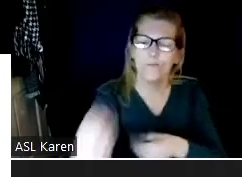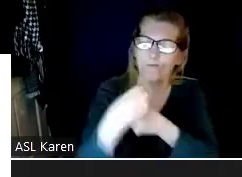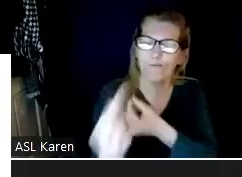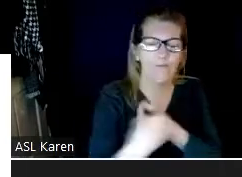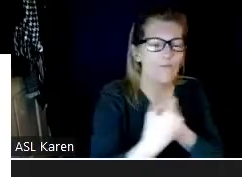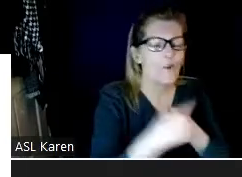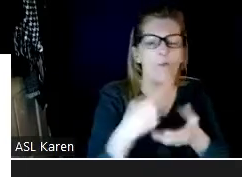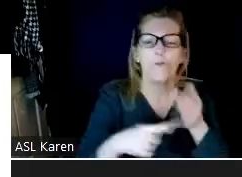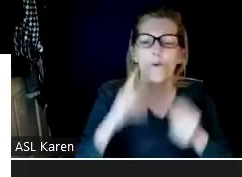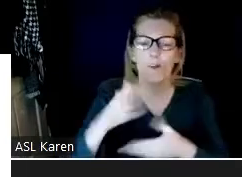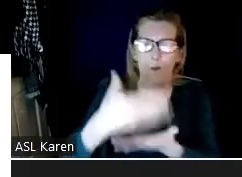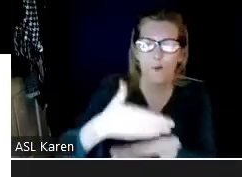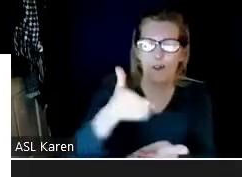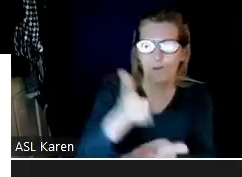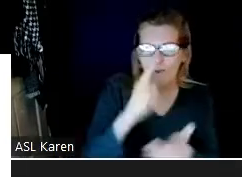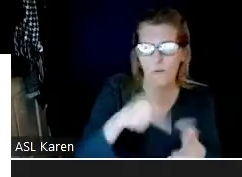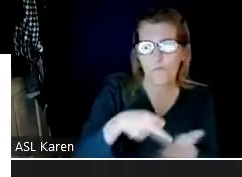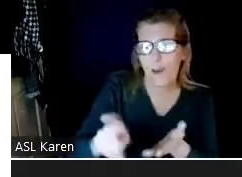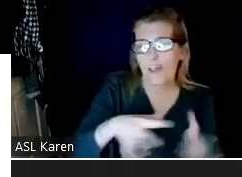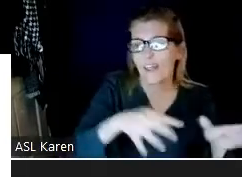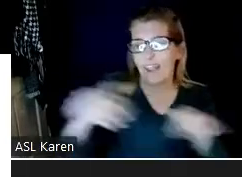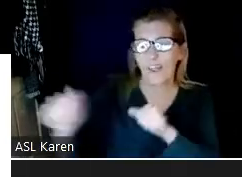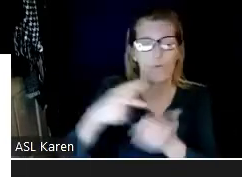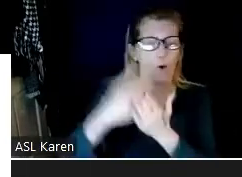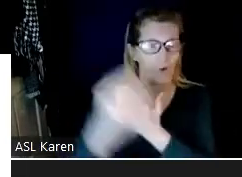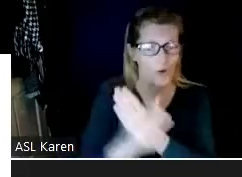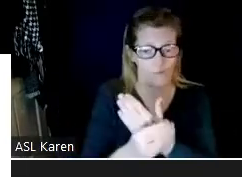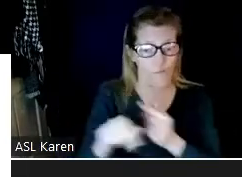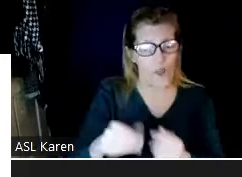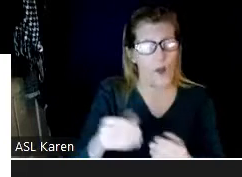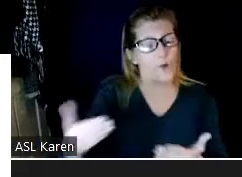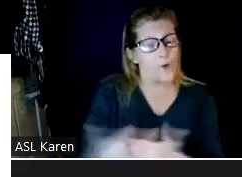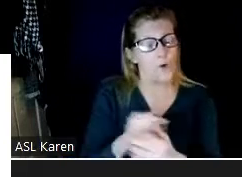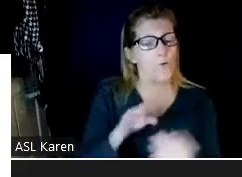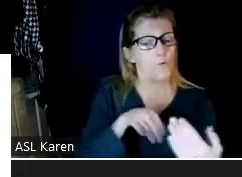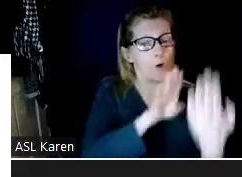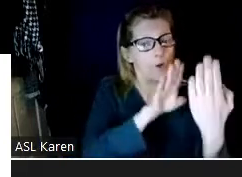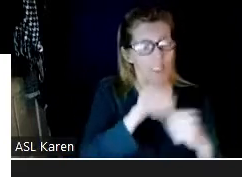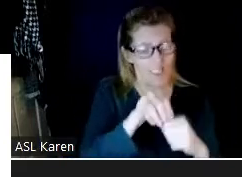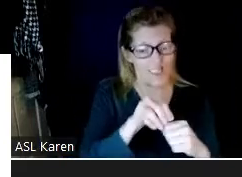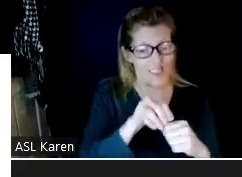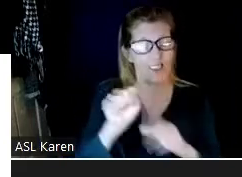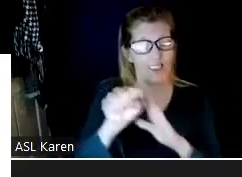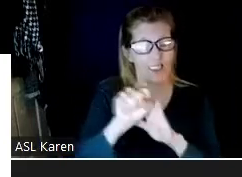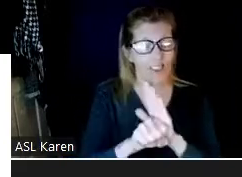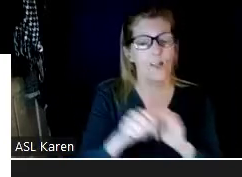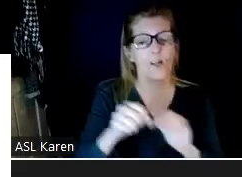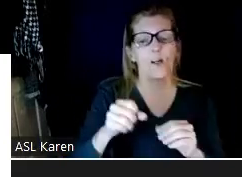for the paid leave program. 15:04:50 This is part of the new approach and state government of getting more community involvement.